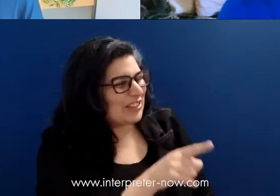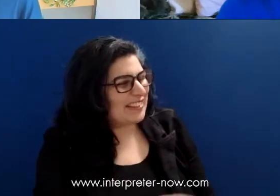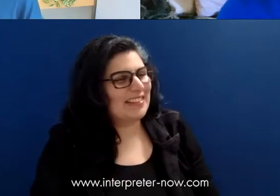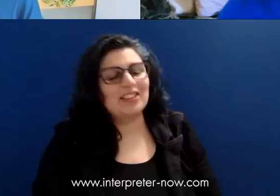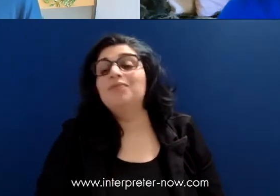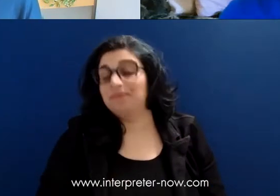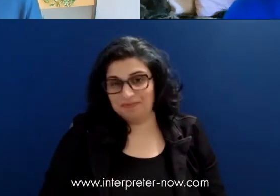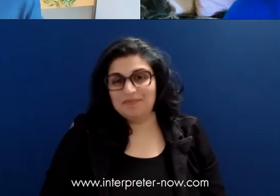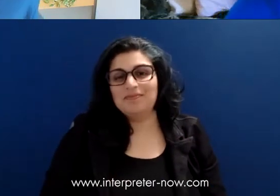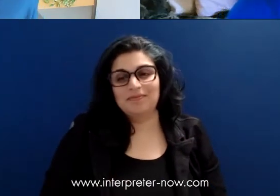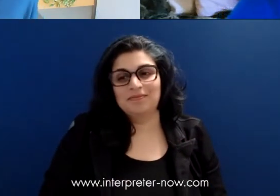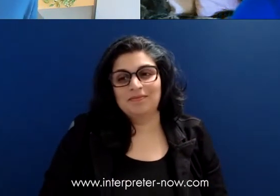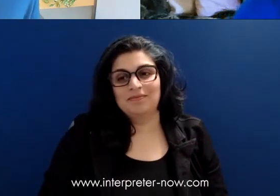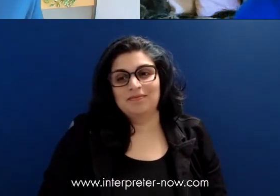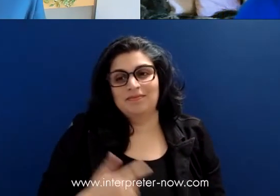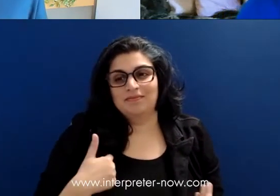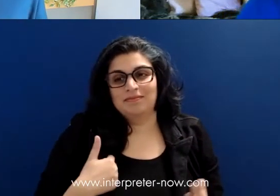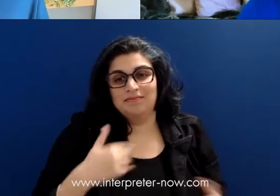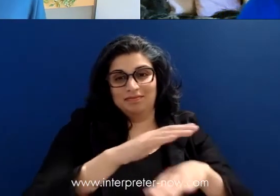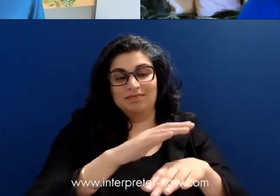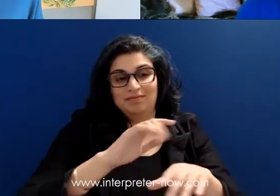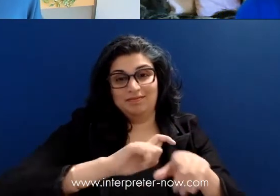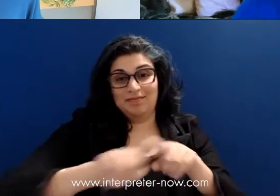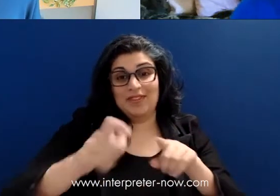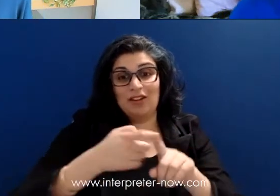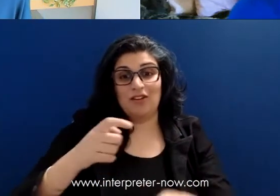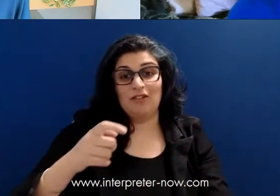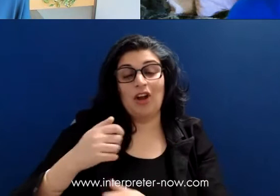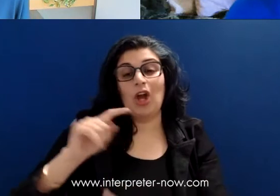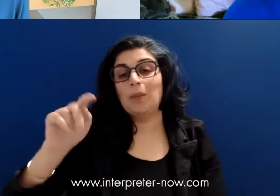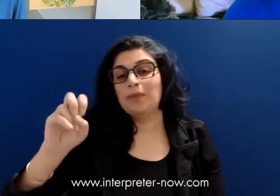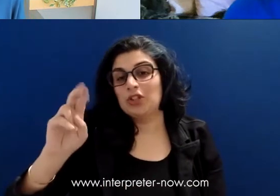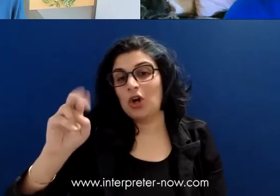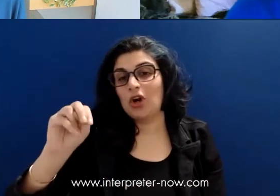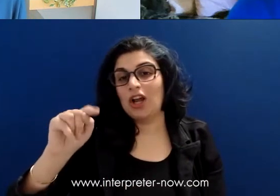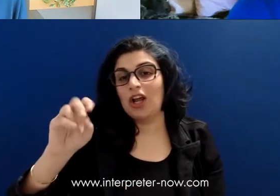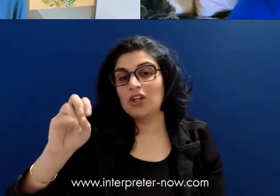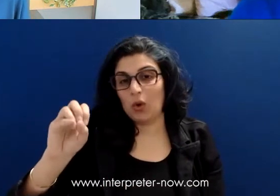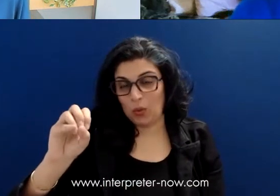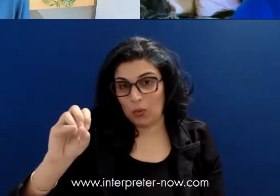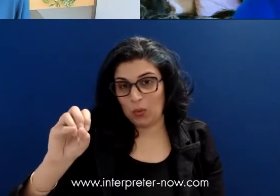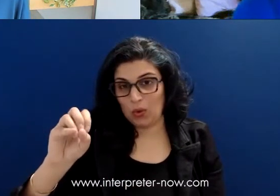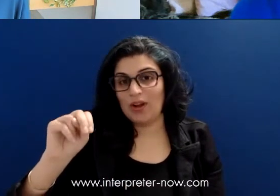So I am calling in from Toronto, Ontario, Canada, and my home sits on the traditional